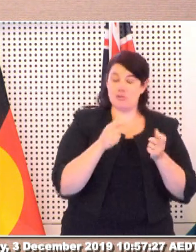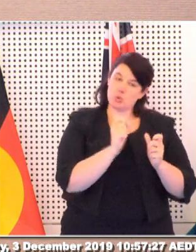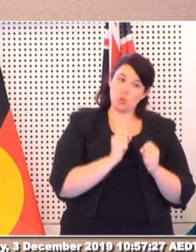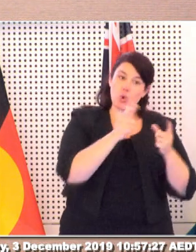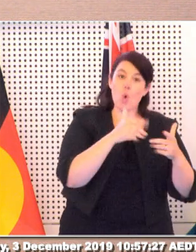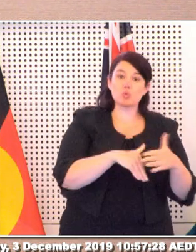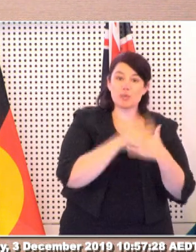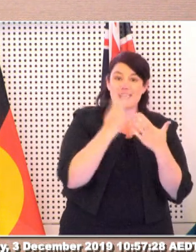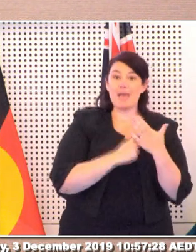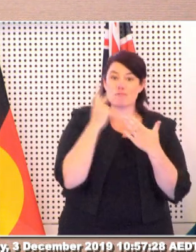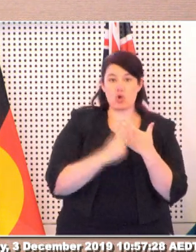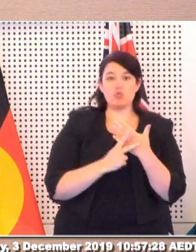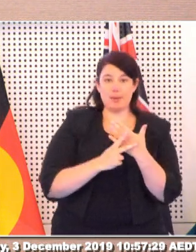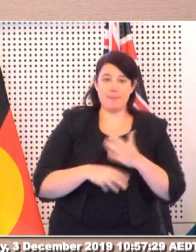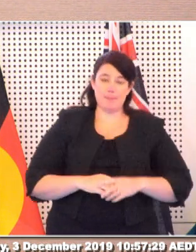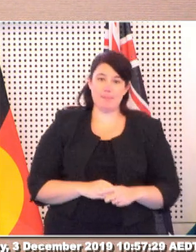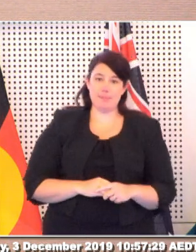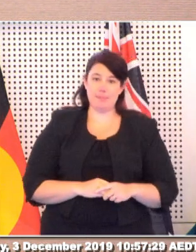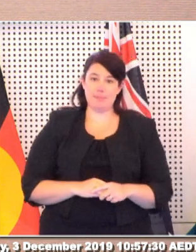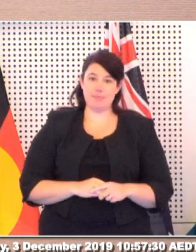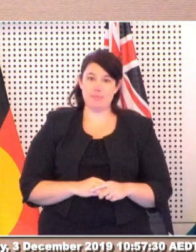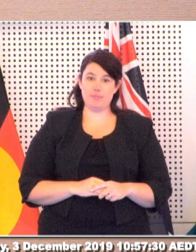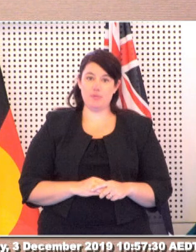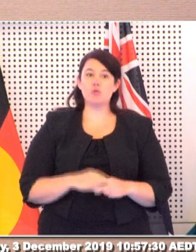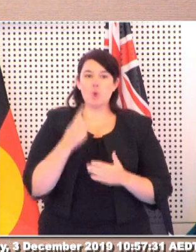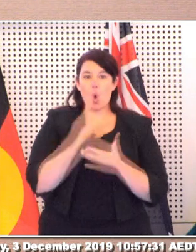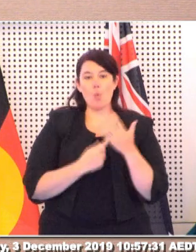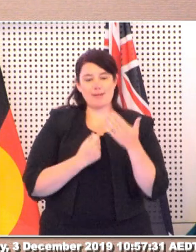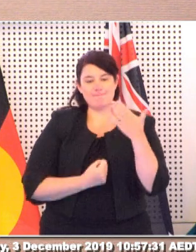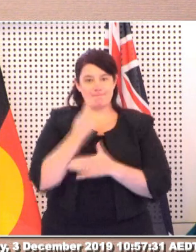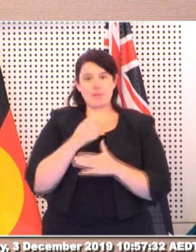So it’s in those immediate circumstances, usually. Right.